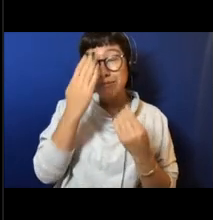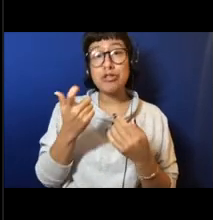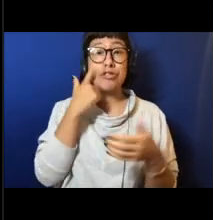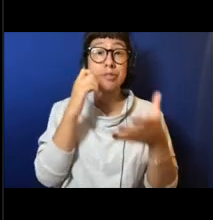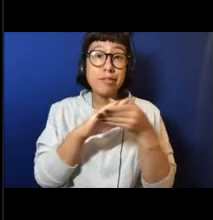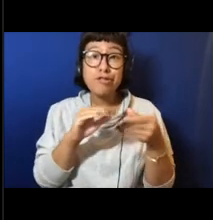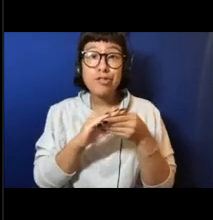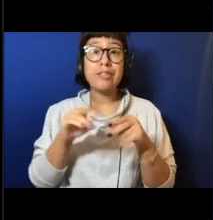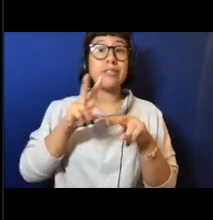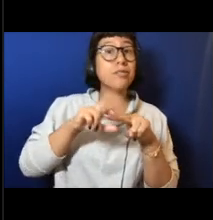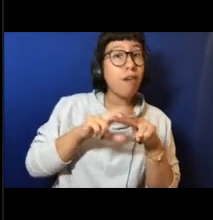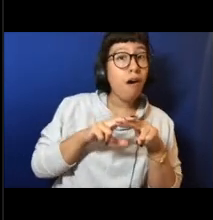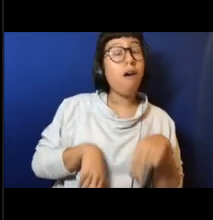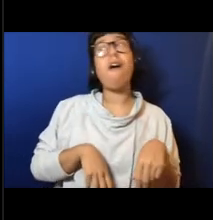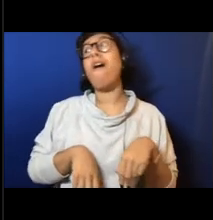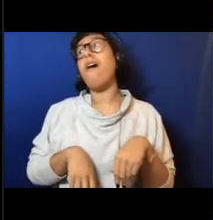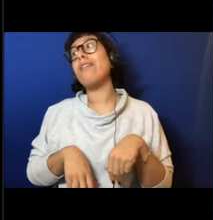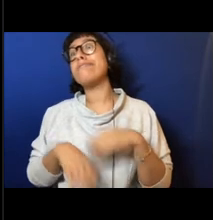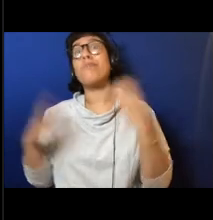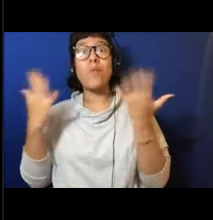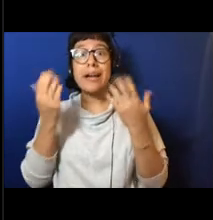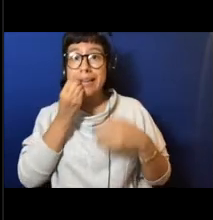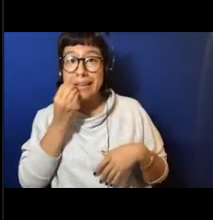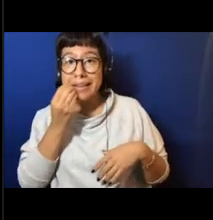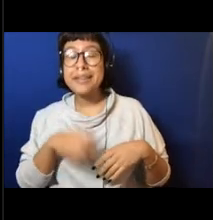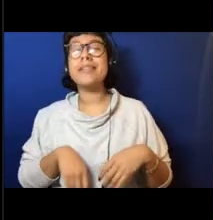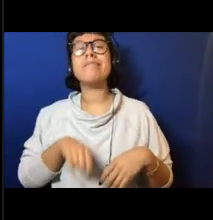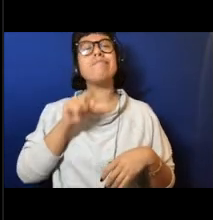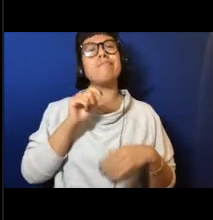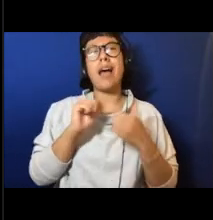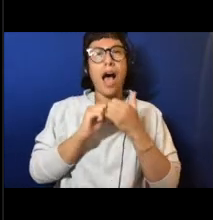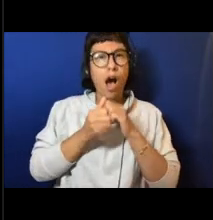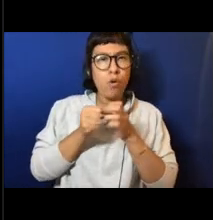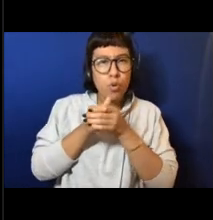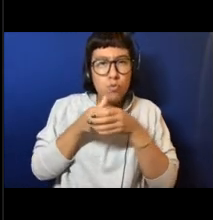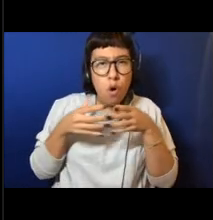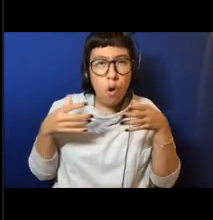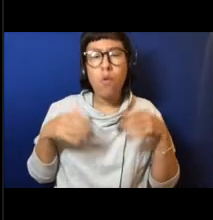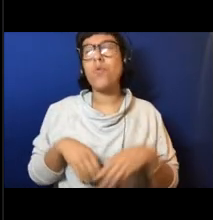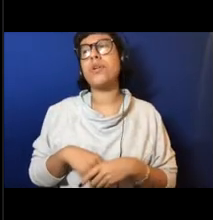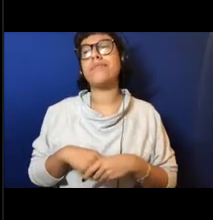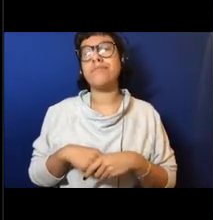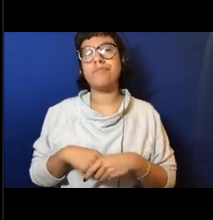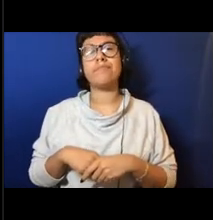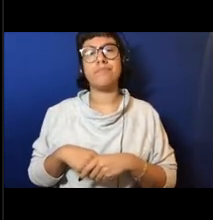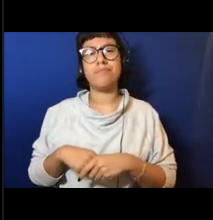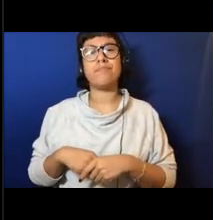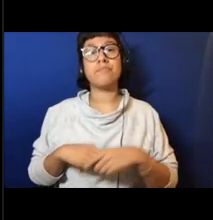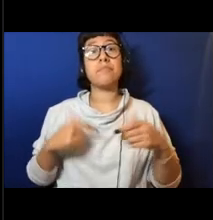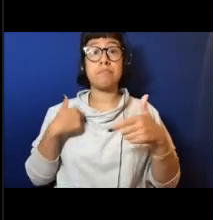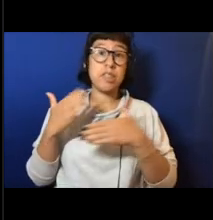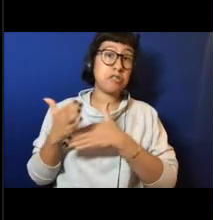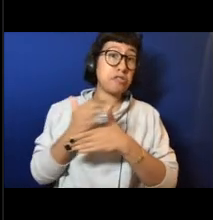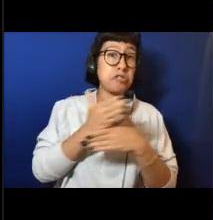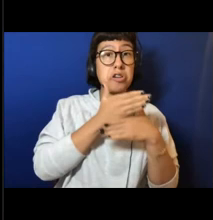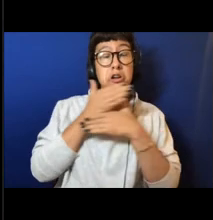What oysters need, what other shellfish need to grow. And I share that information with people